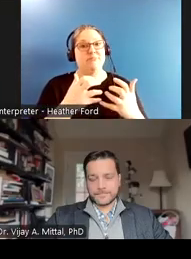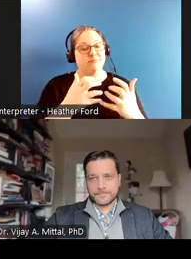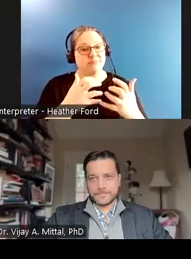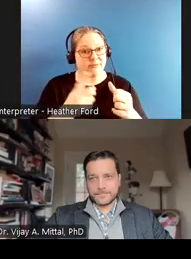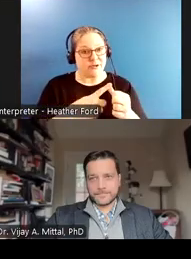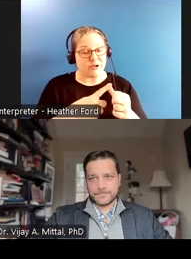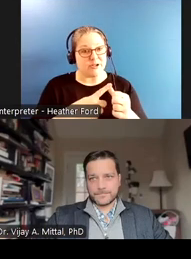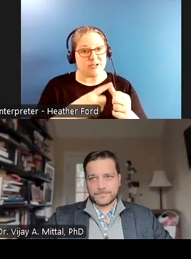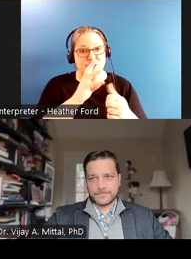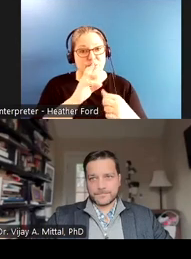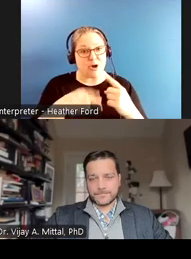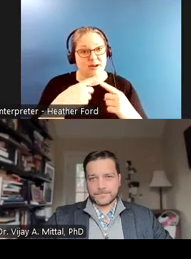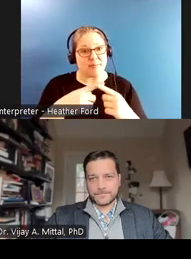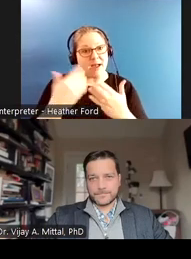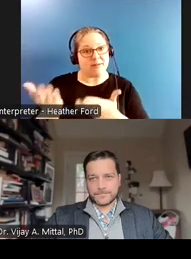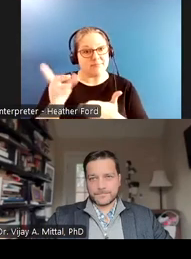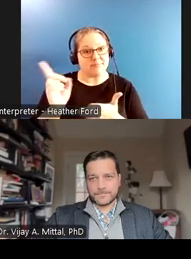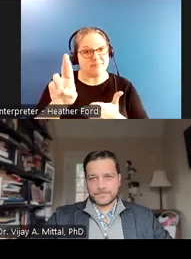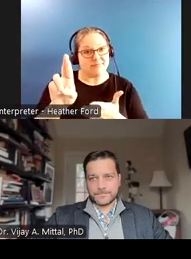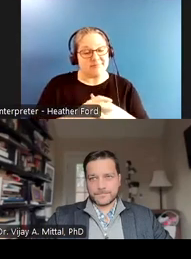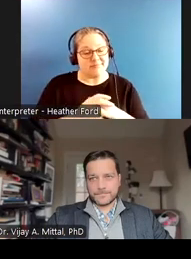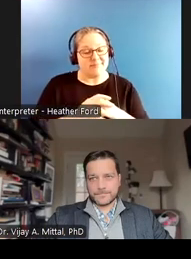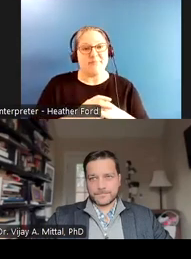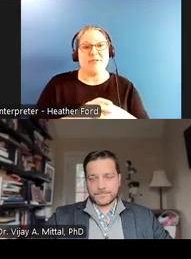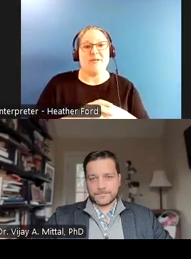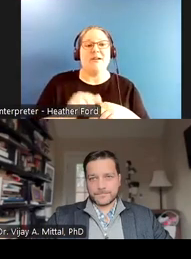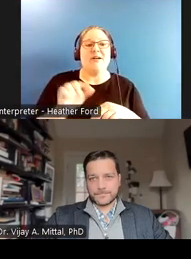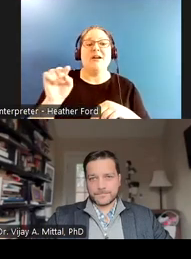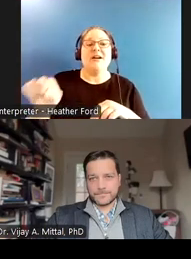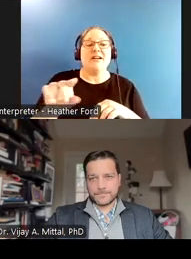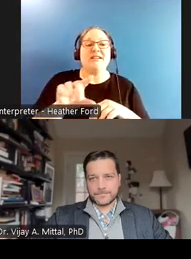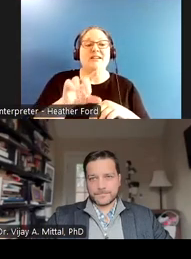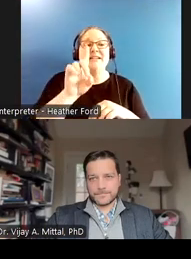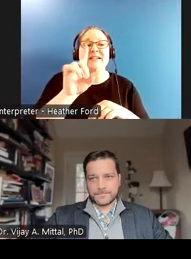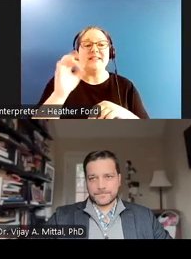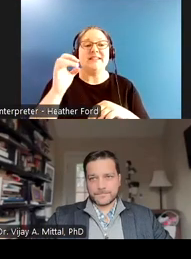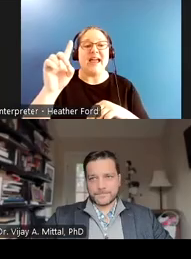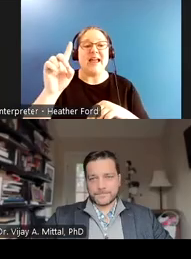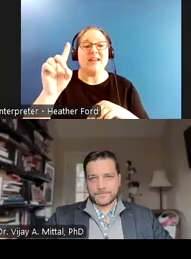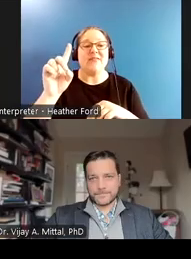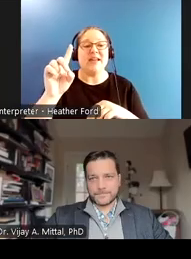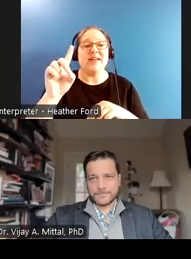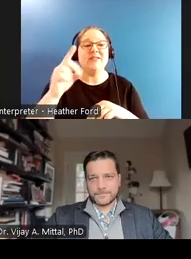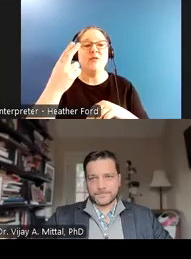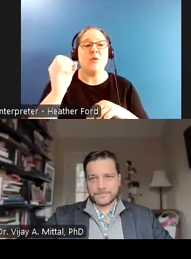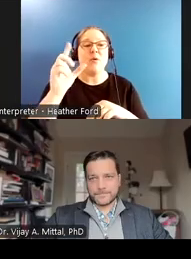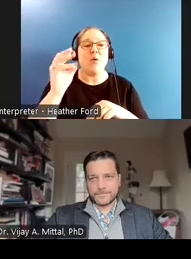VJ. So he is the David S. Holmes professor of brain science and the chair of psychology